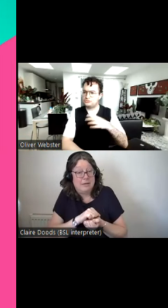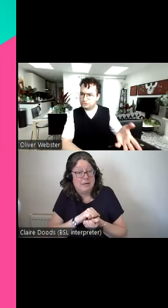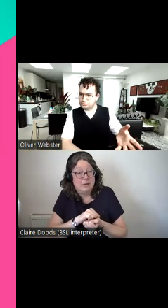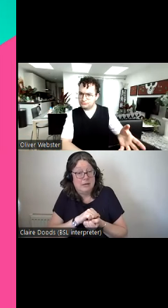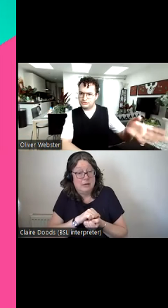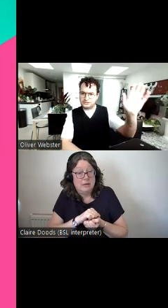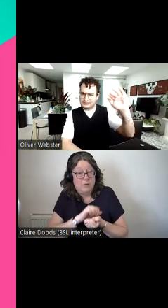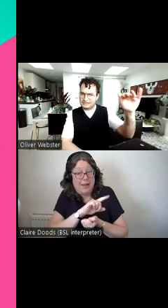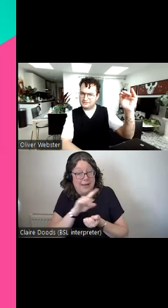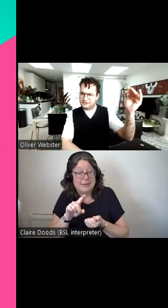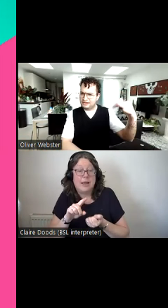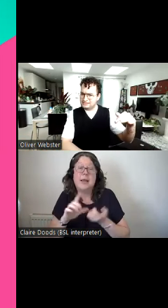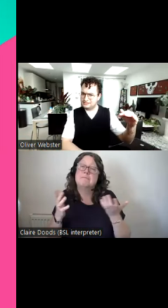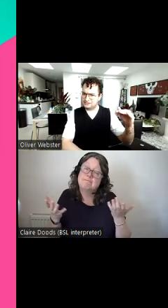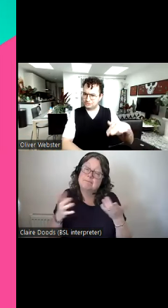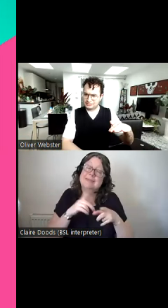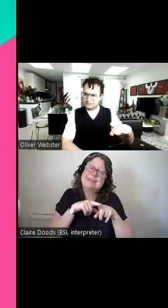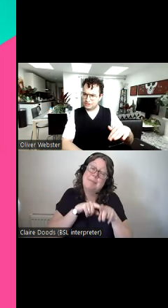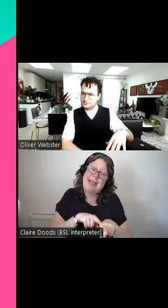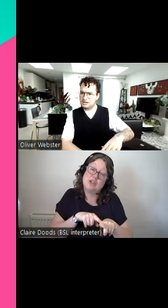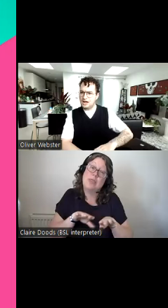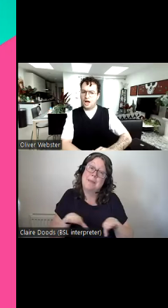On Zoom, you can save an STTR transcript.